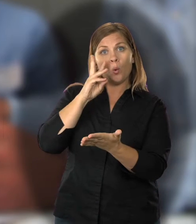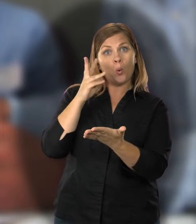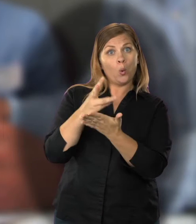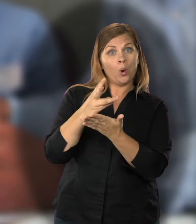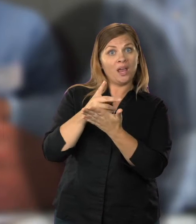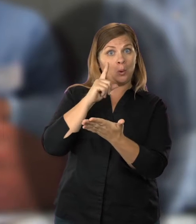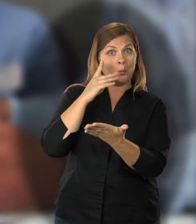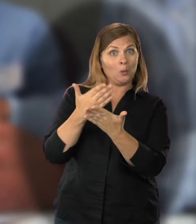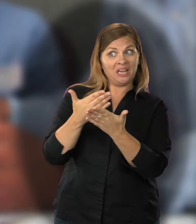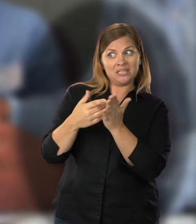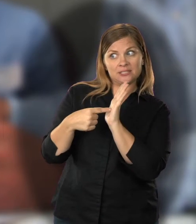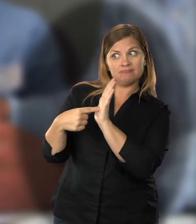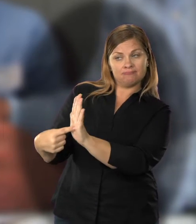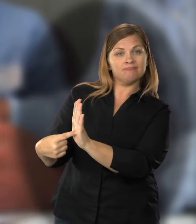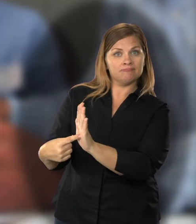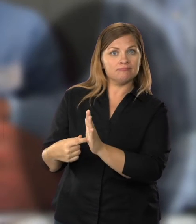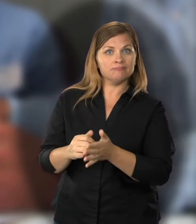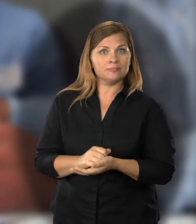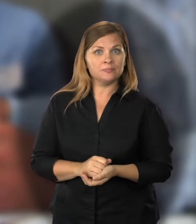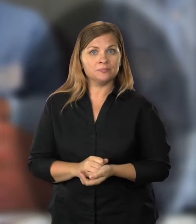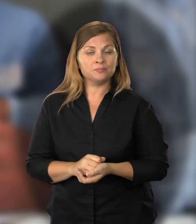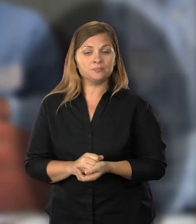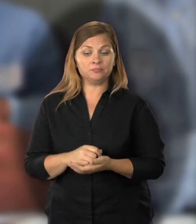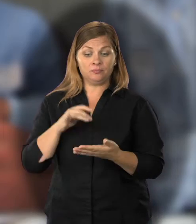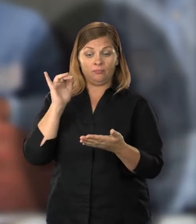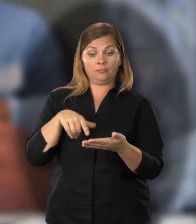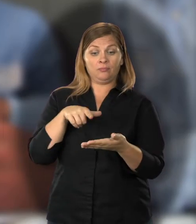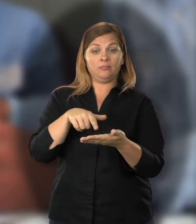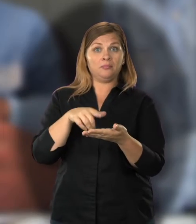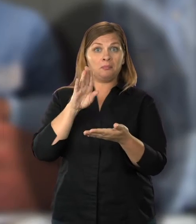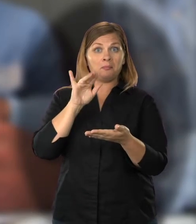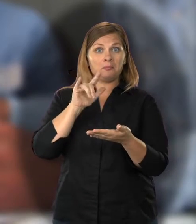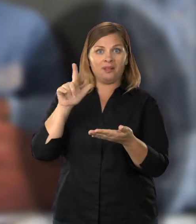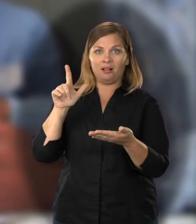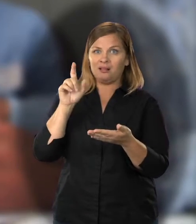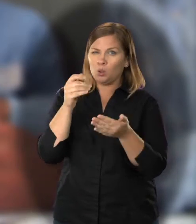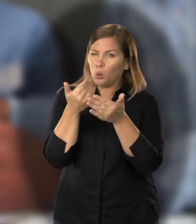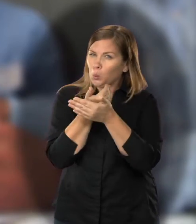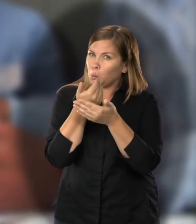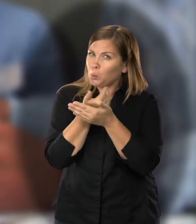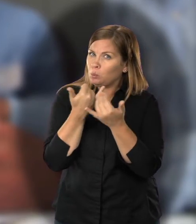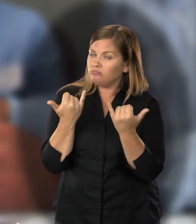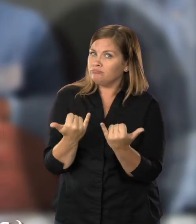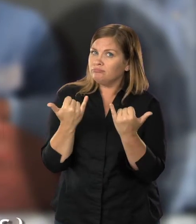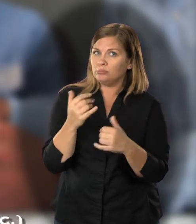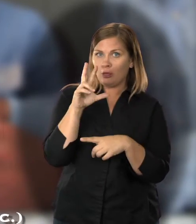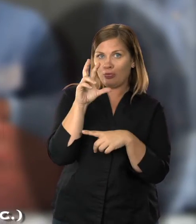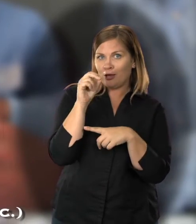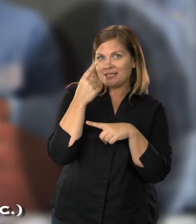within 30 days of the election. Your choices are: